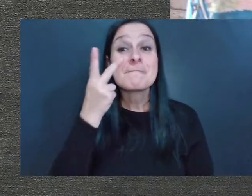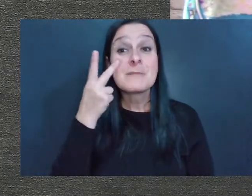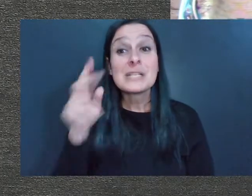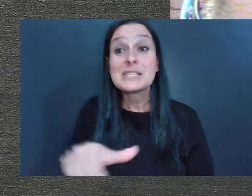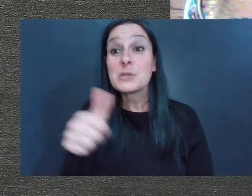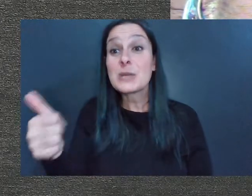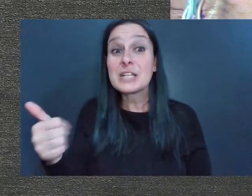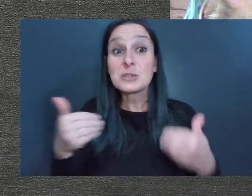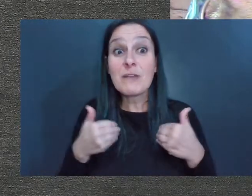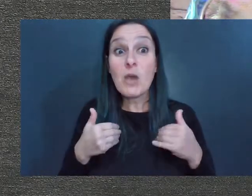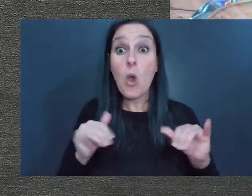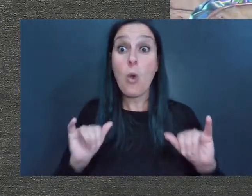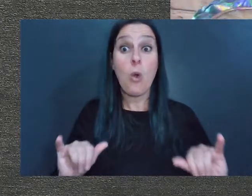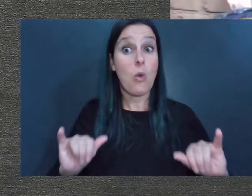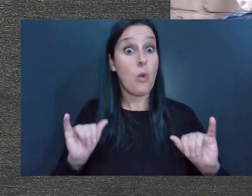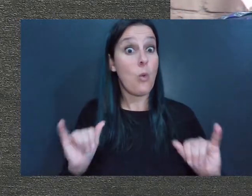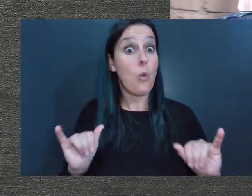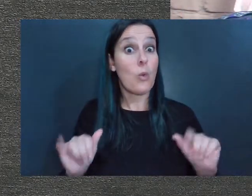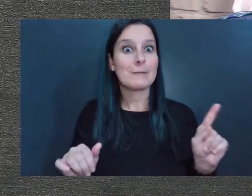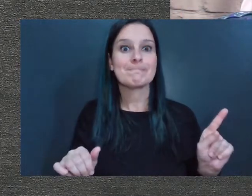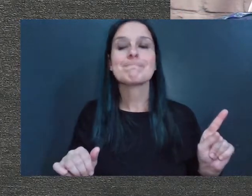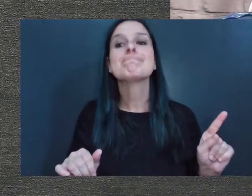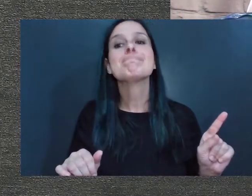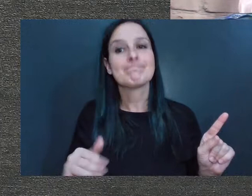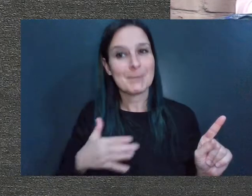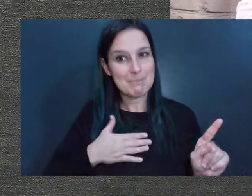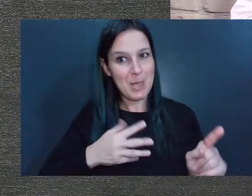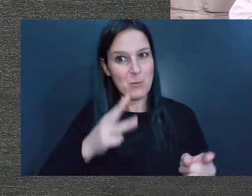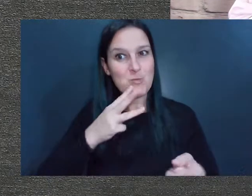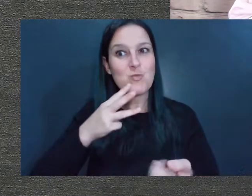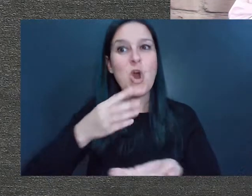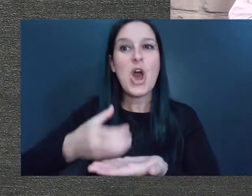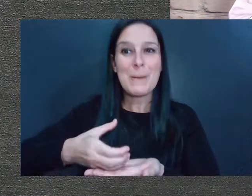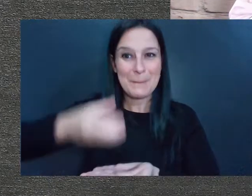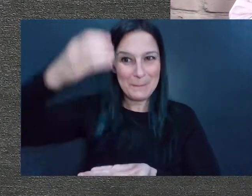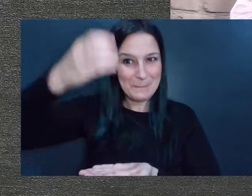Let's see. Oh, I have my water bottle